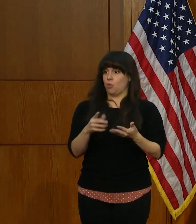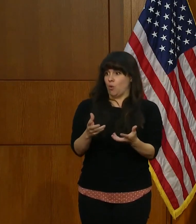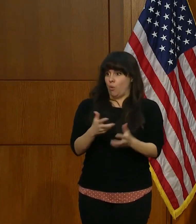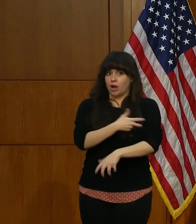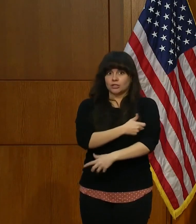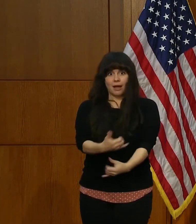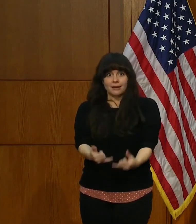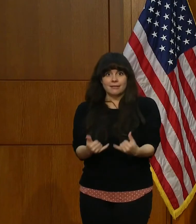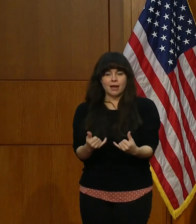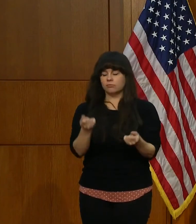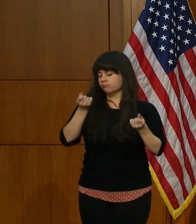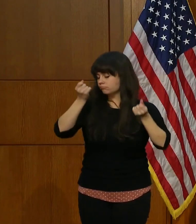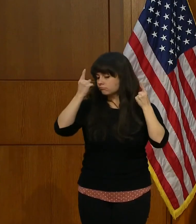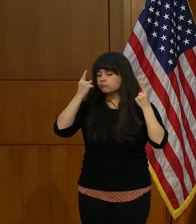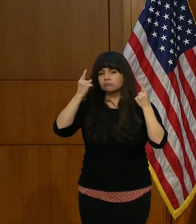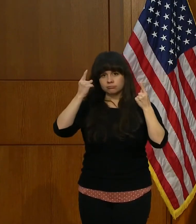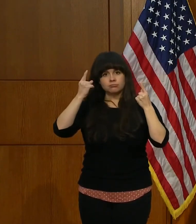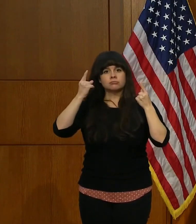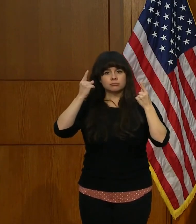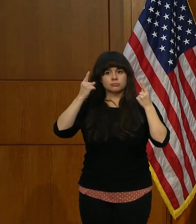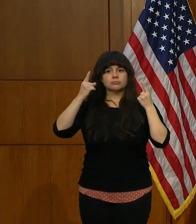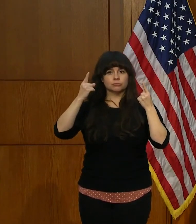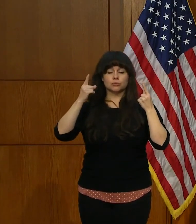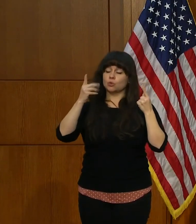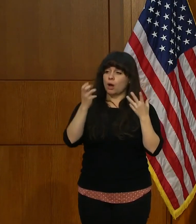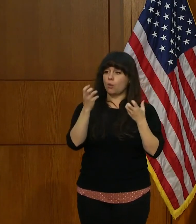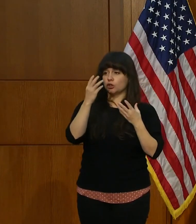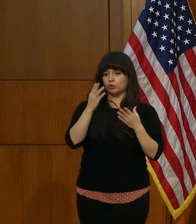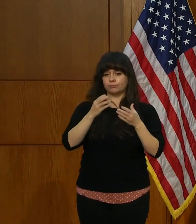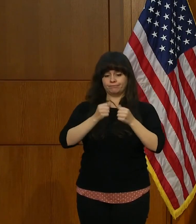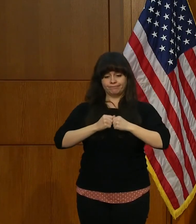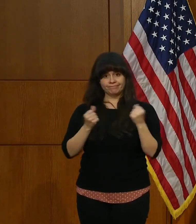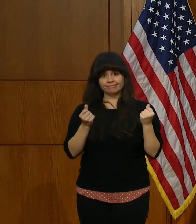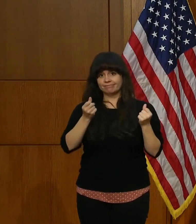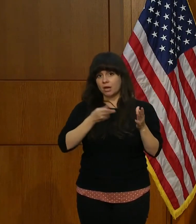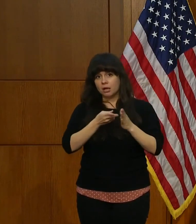ARE THE WAY OUT, AND EVERYONE WANTS TO GET THEIR SHOT NOW AND